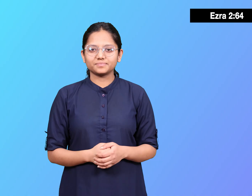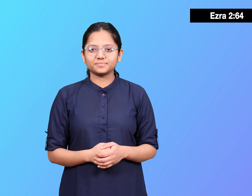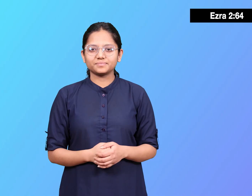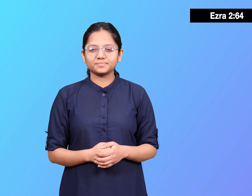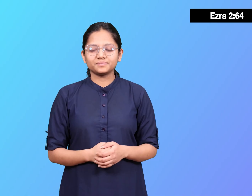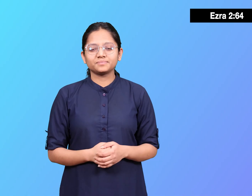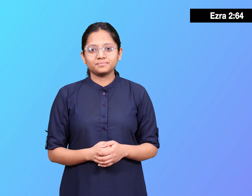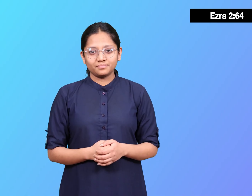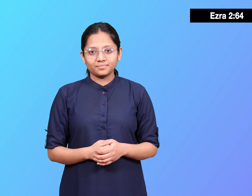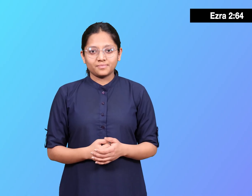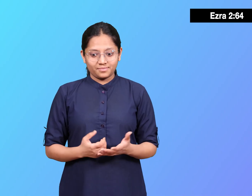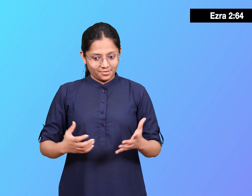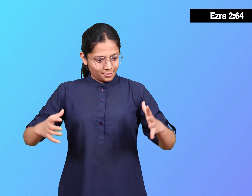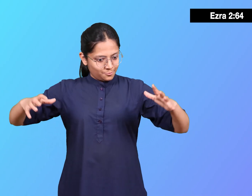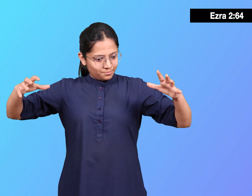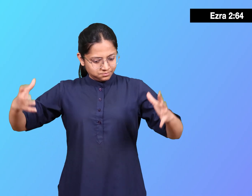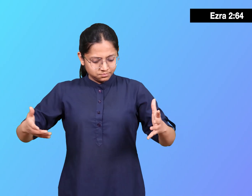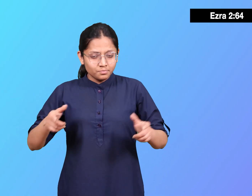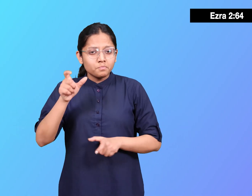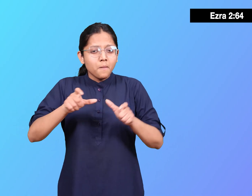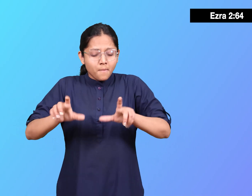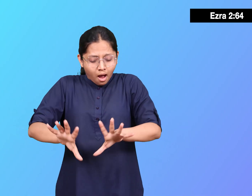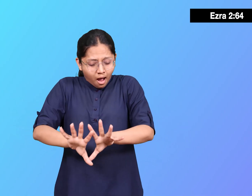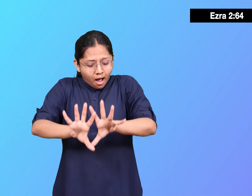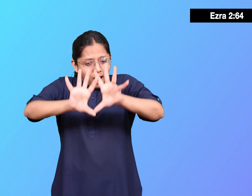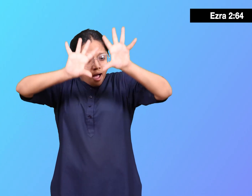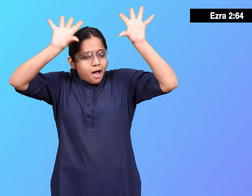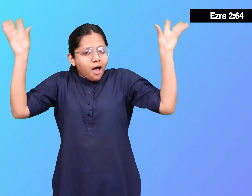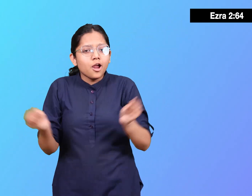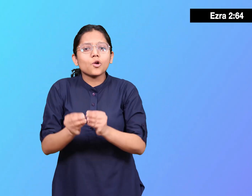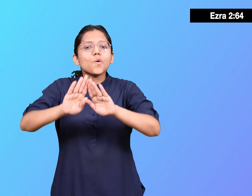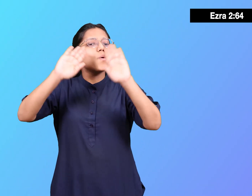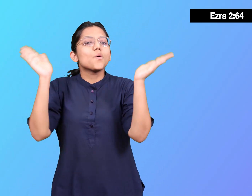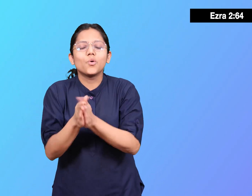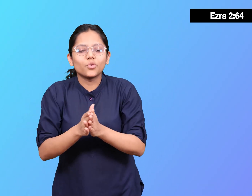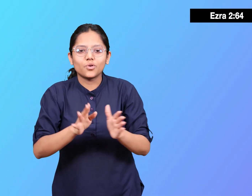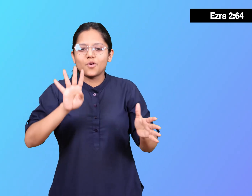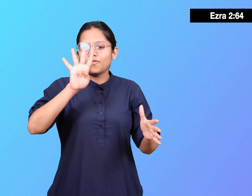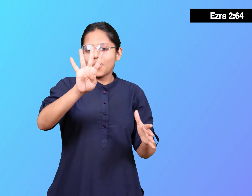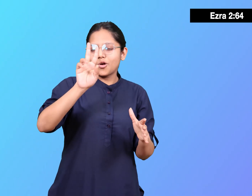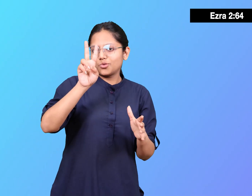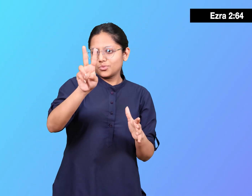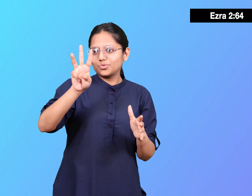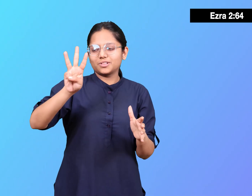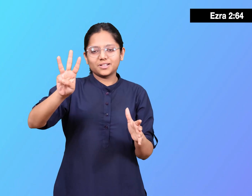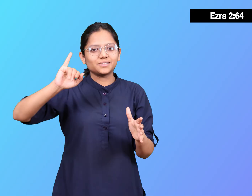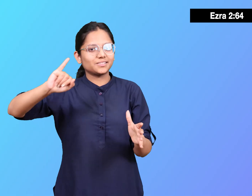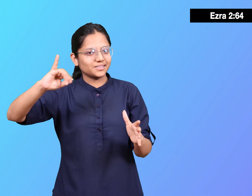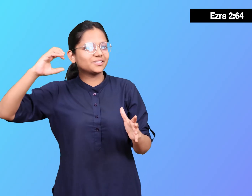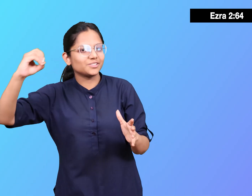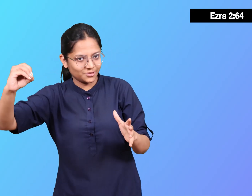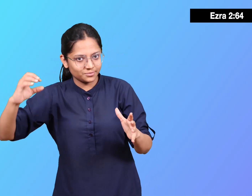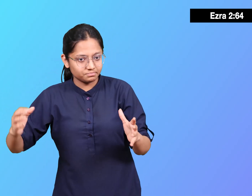All together, there were 42,360 people in the group who returned.